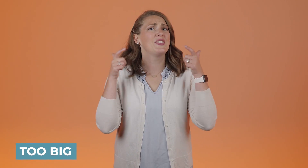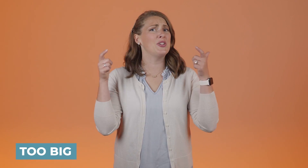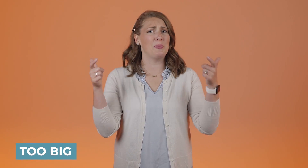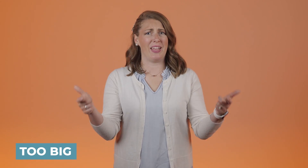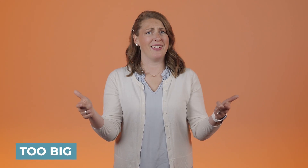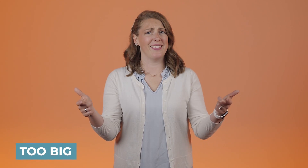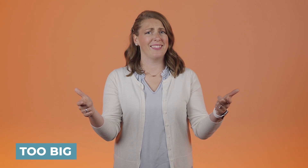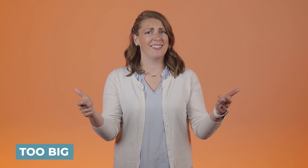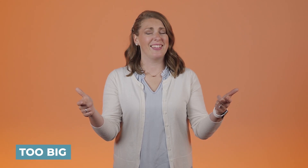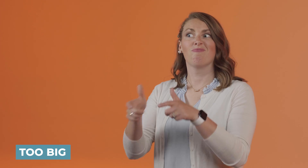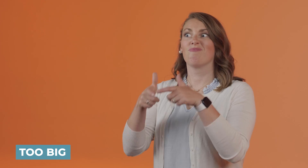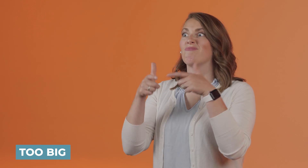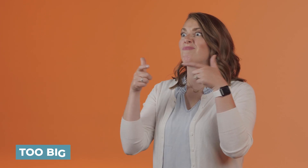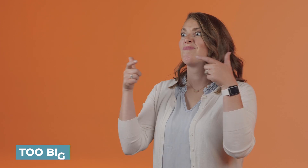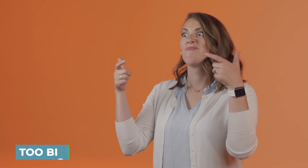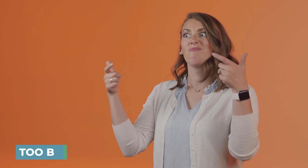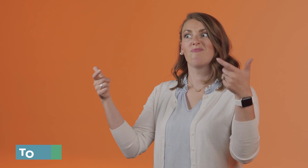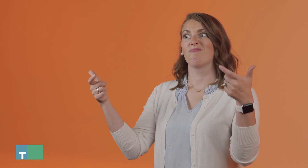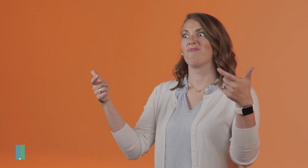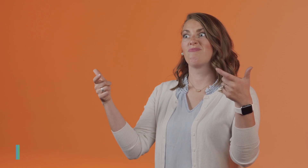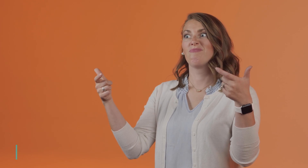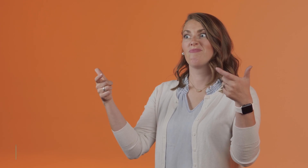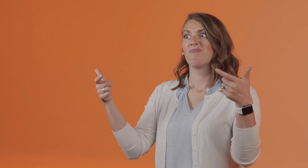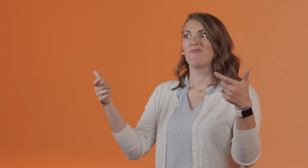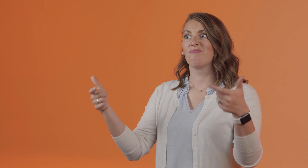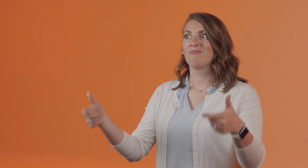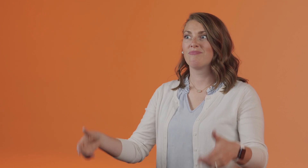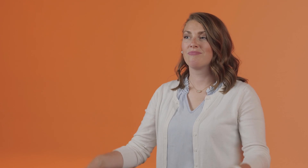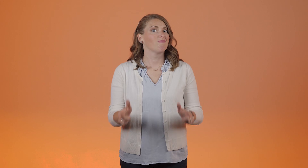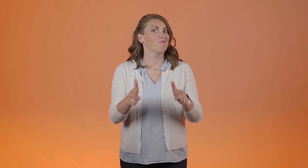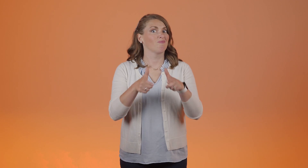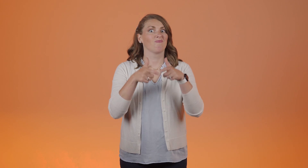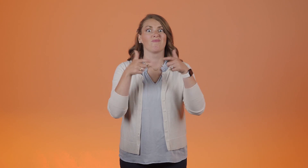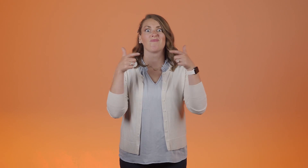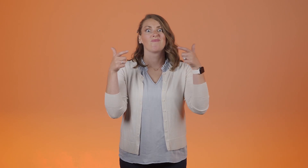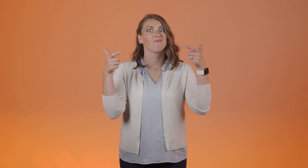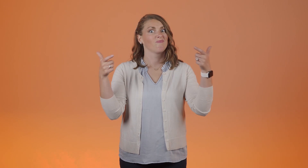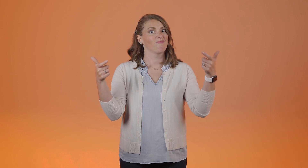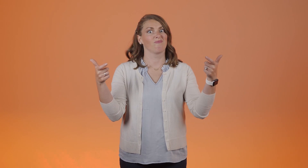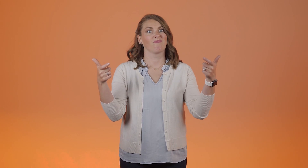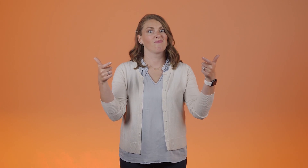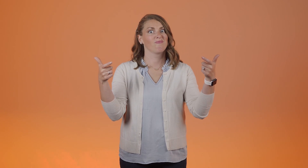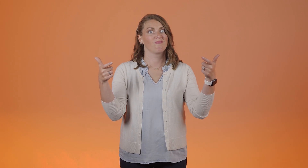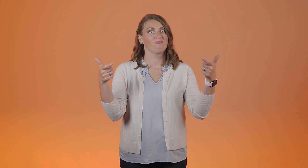too big,' it's the sign big but you're shaking your head because it's too big for you